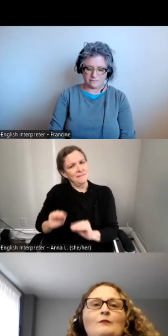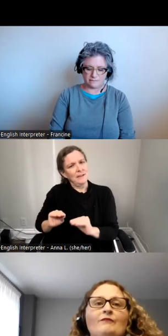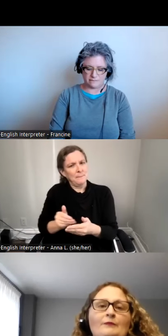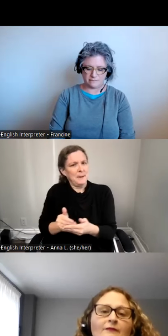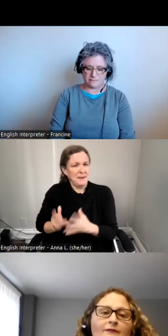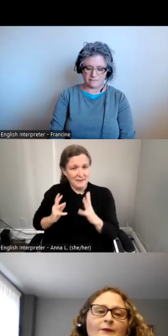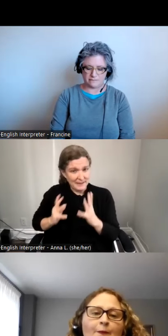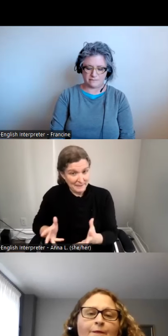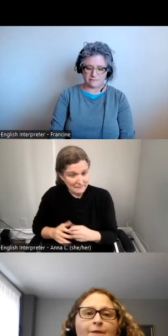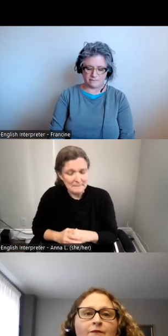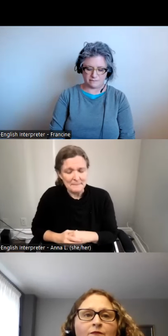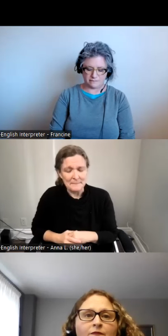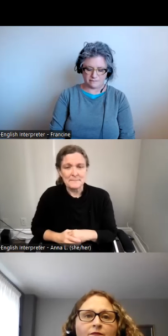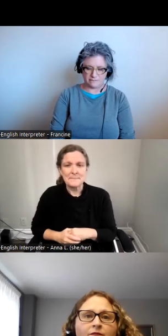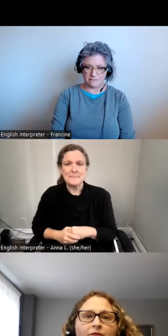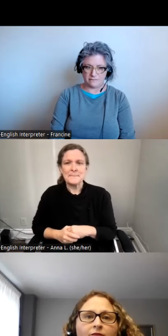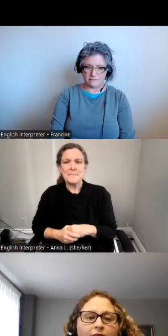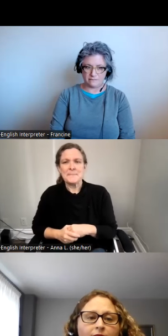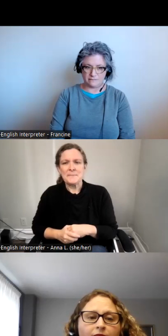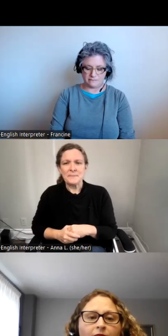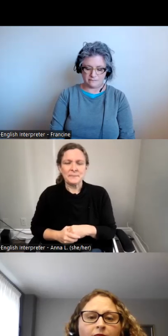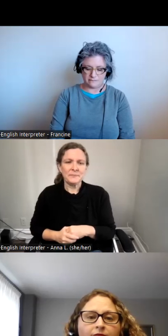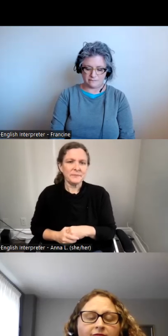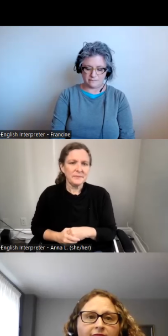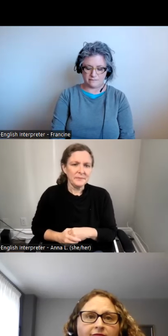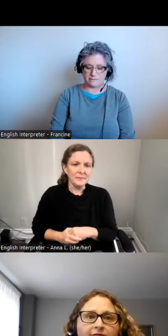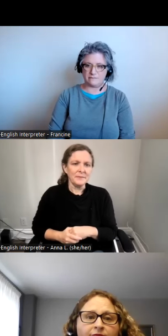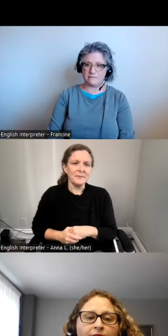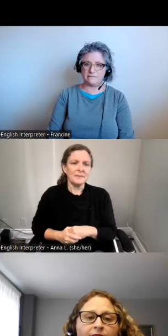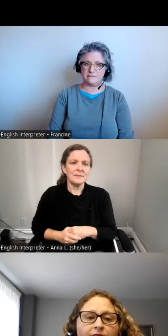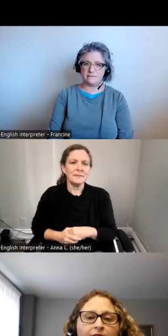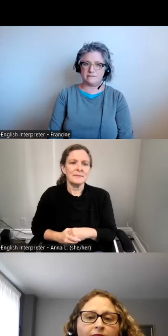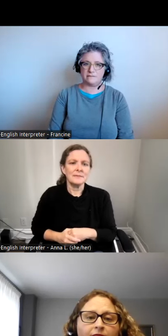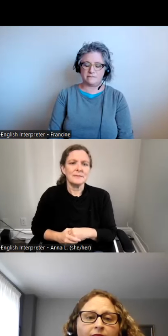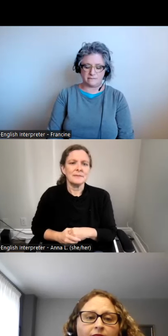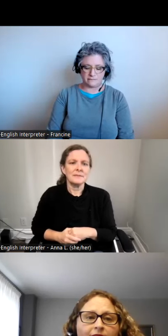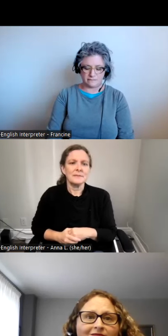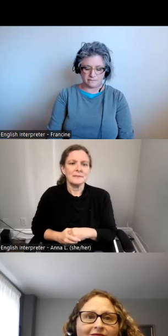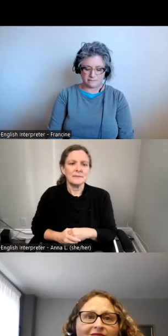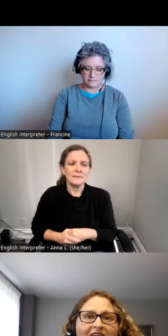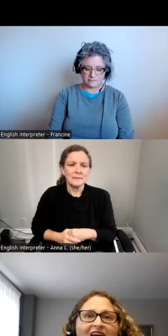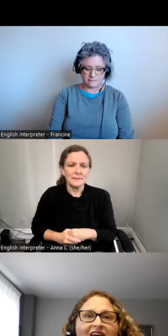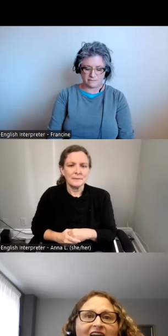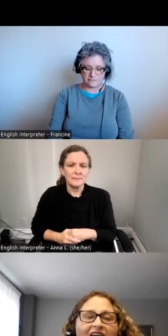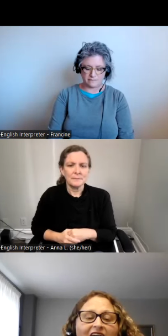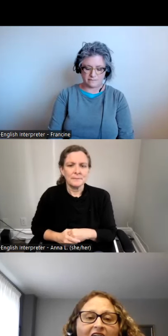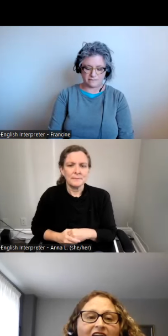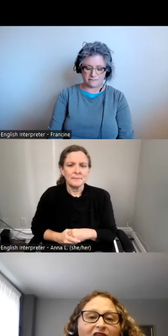possible. If breast-feeding, there is no need to pump and